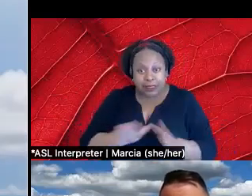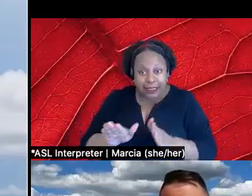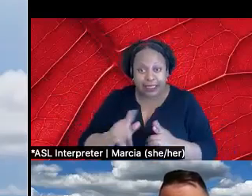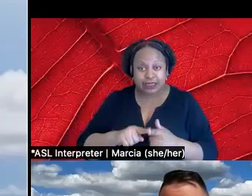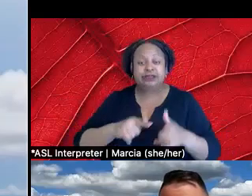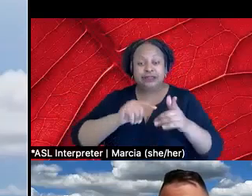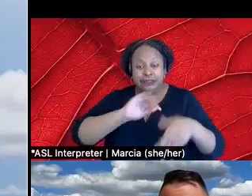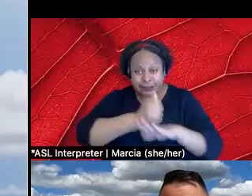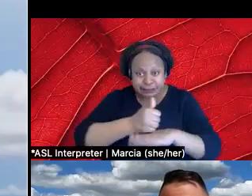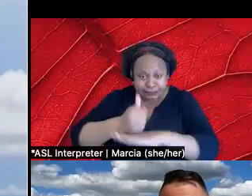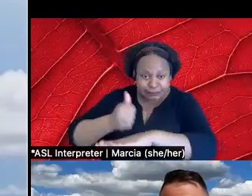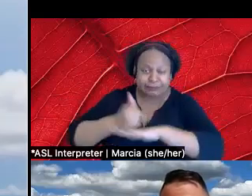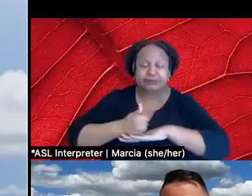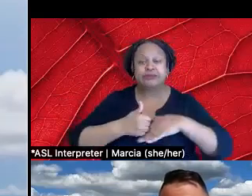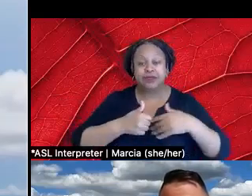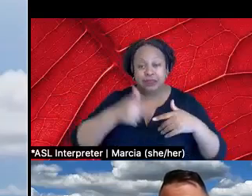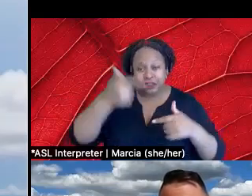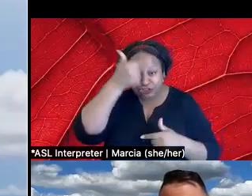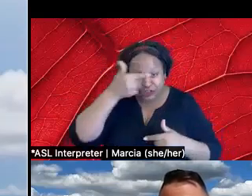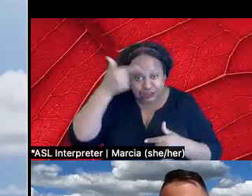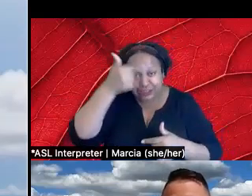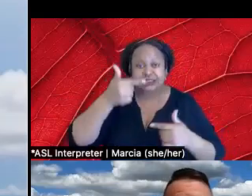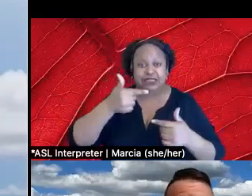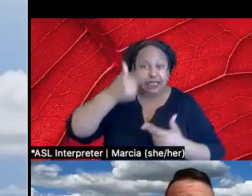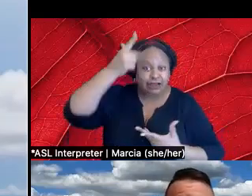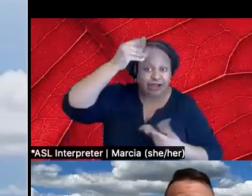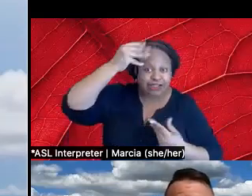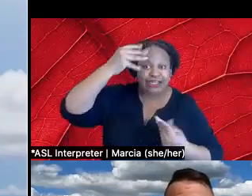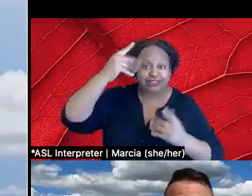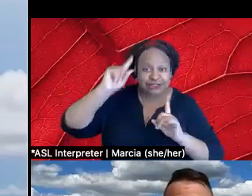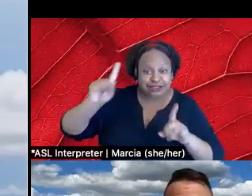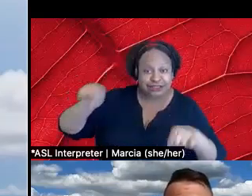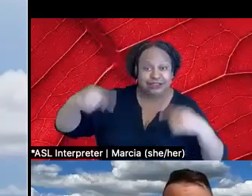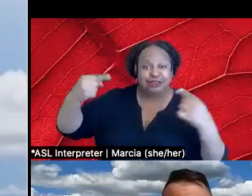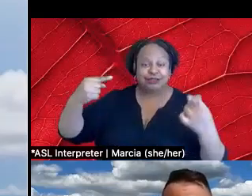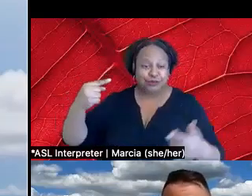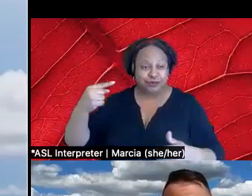put in place logistics and produce content over the course of the last 12 months.